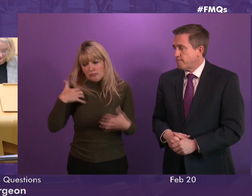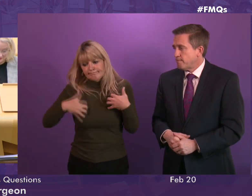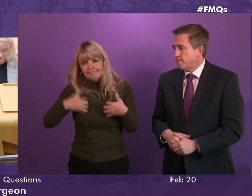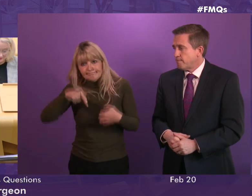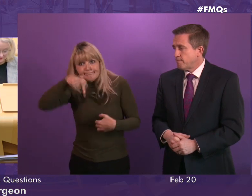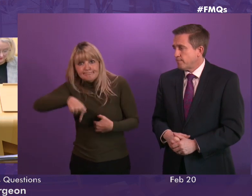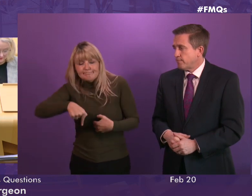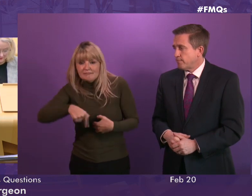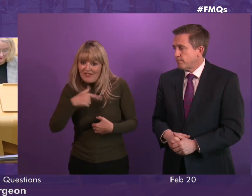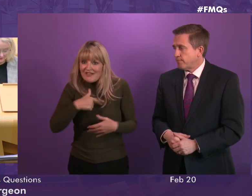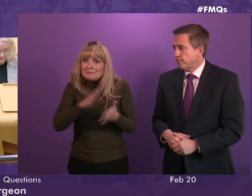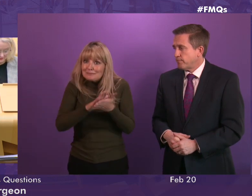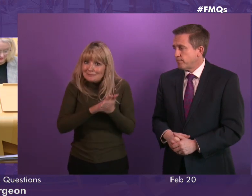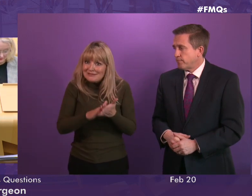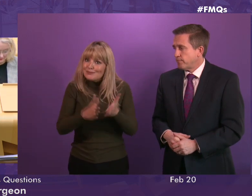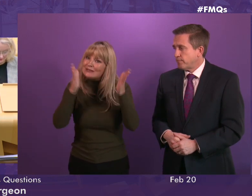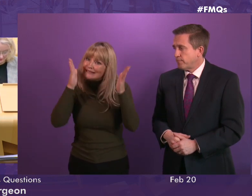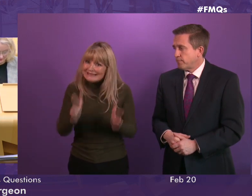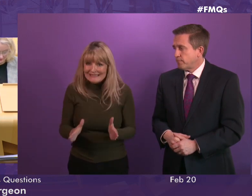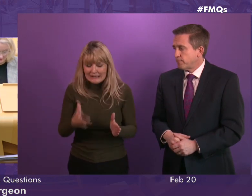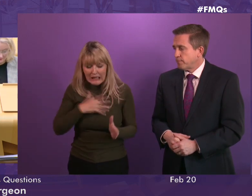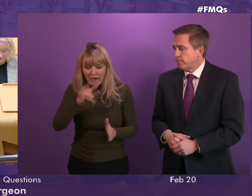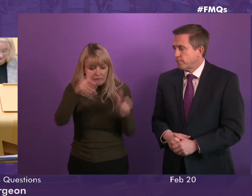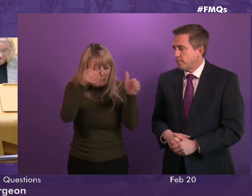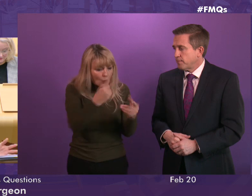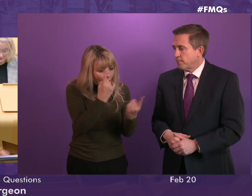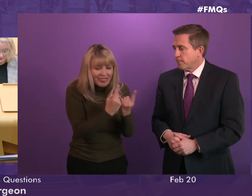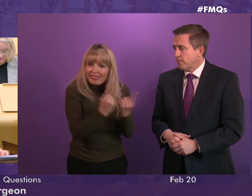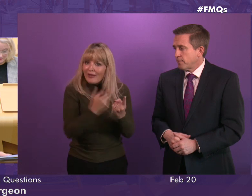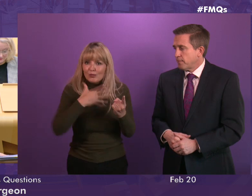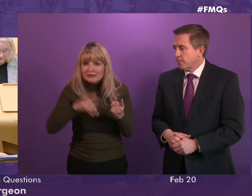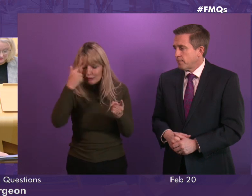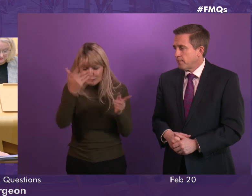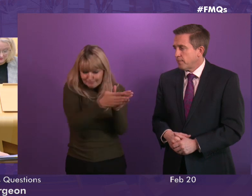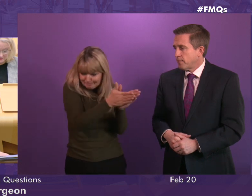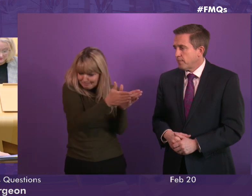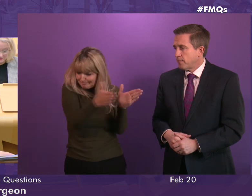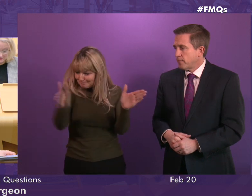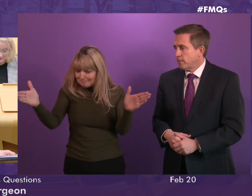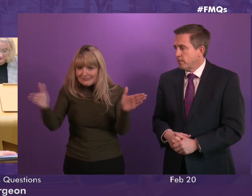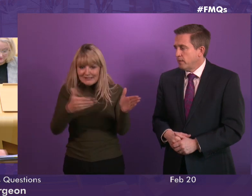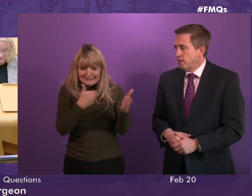topic, that means taking action across a range of areas, as I have just been saying.